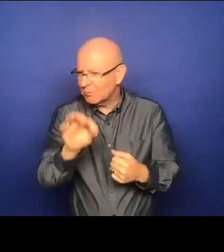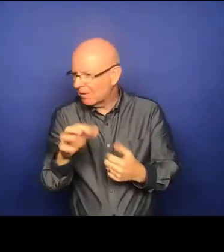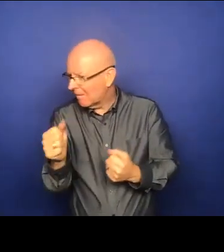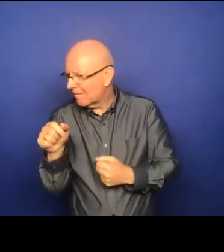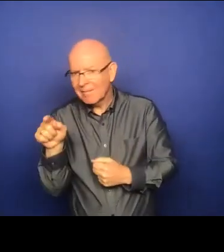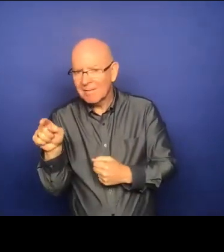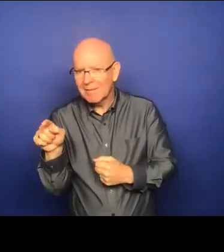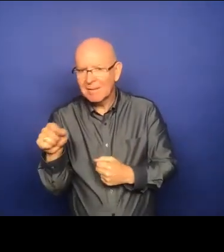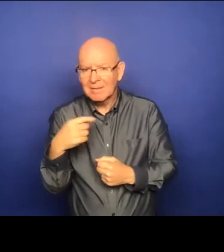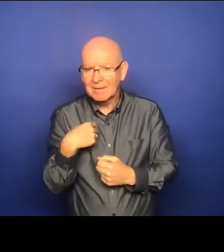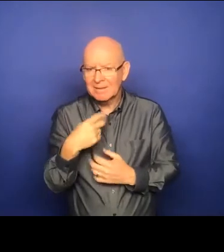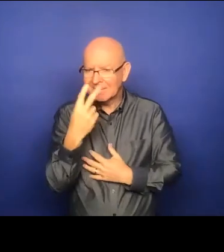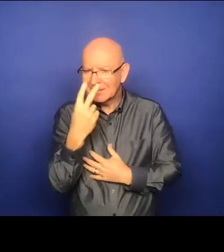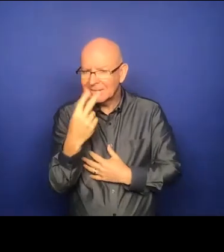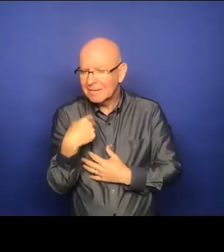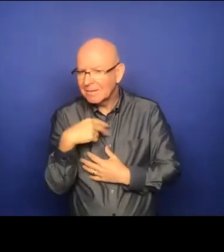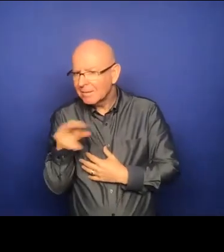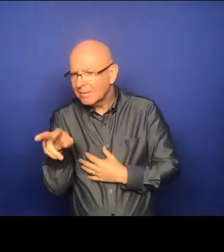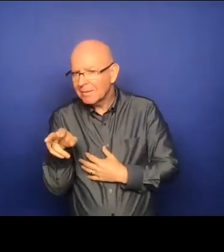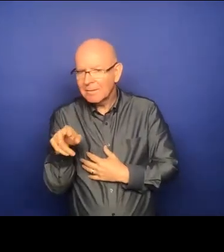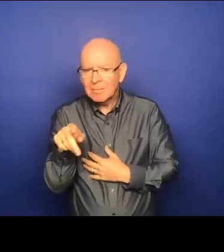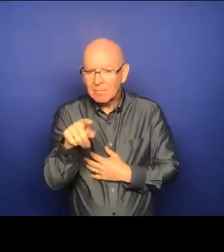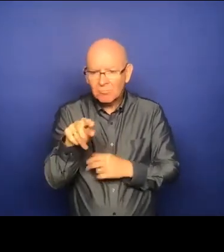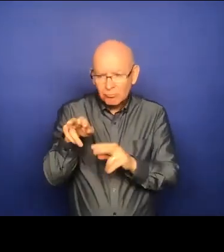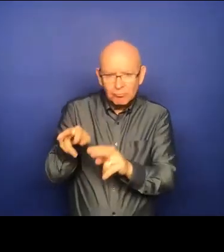great, a great question that will keep the flair for you to